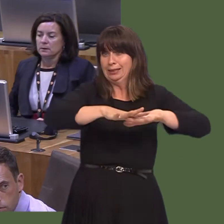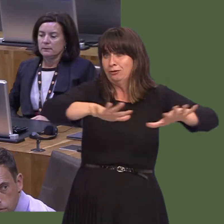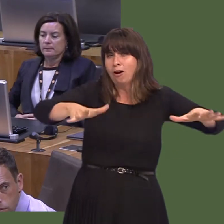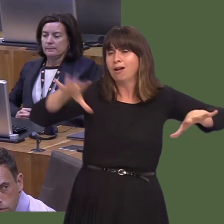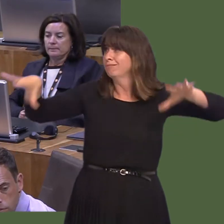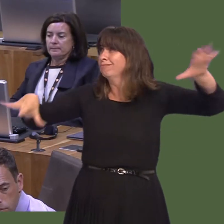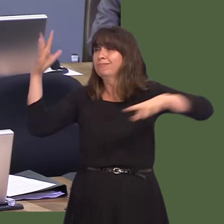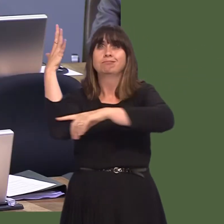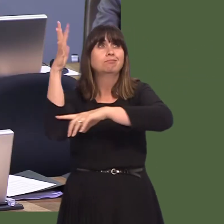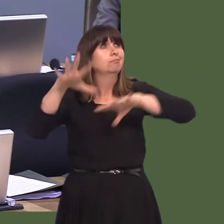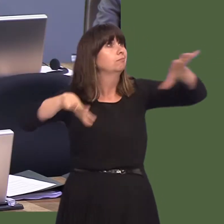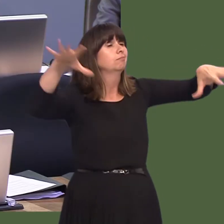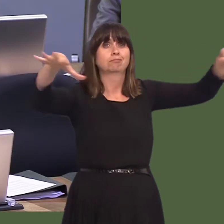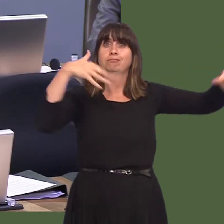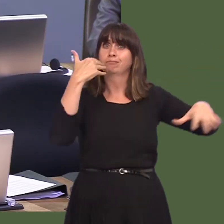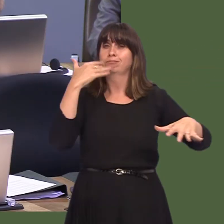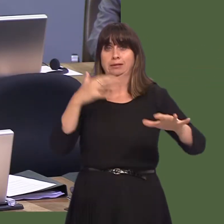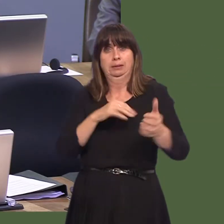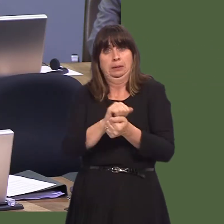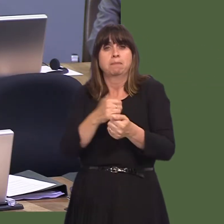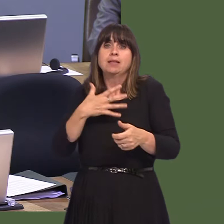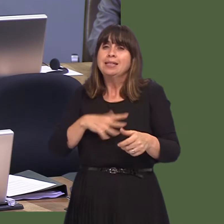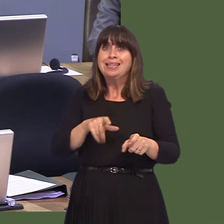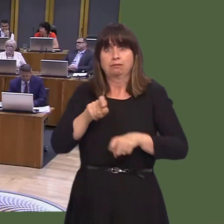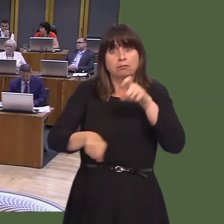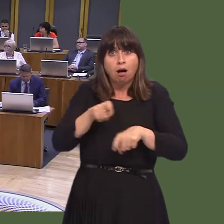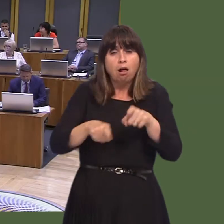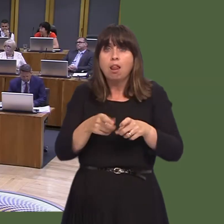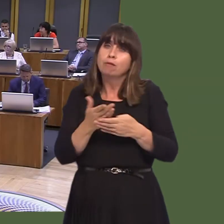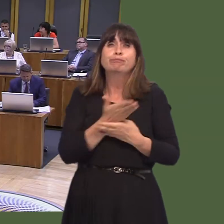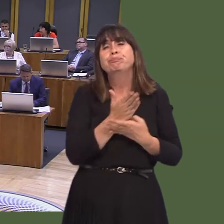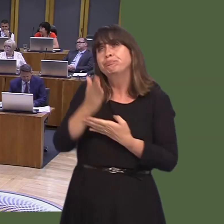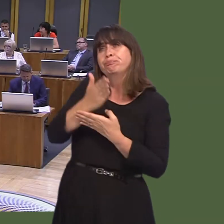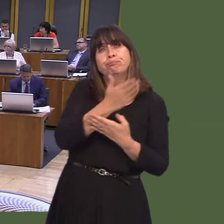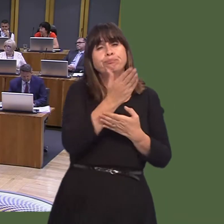access to green spaces, without access to cycle paths, without access to a rural environment.